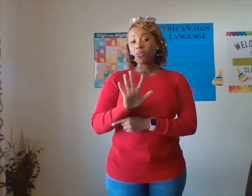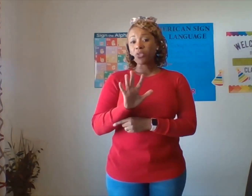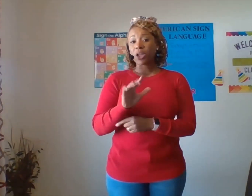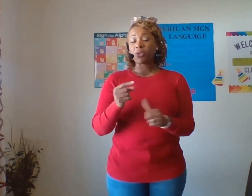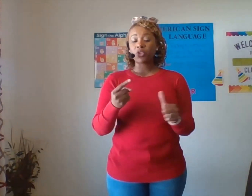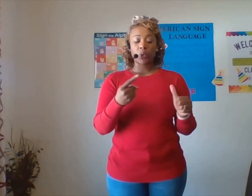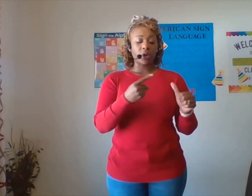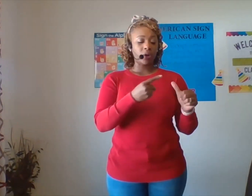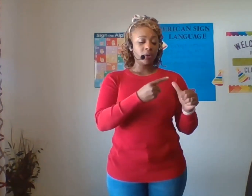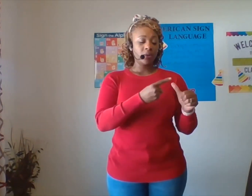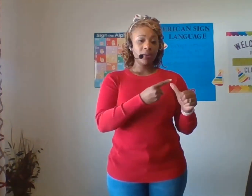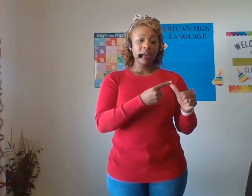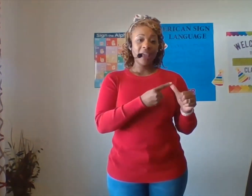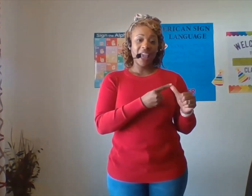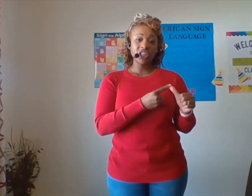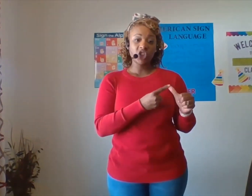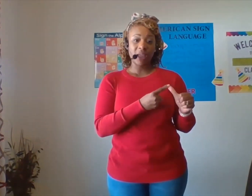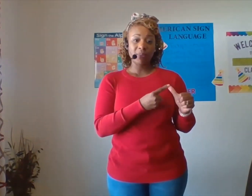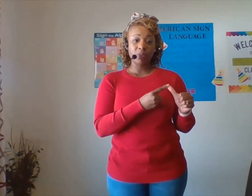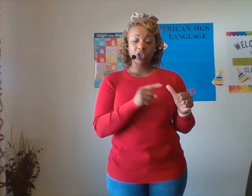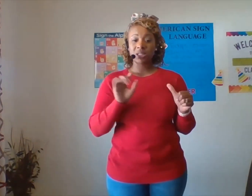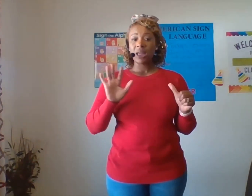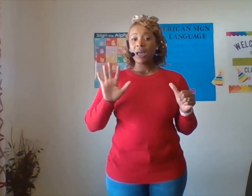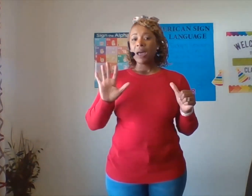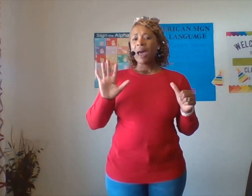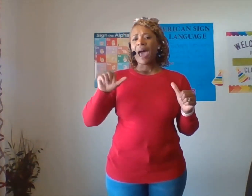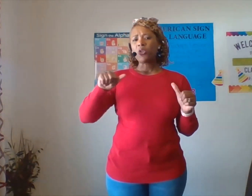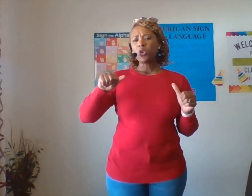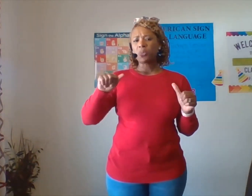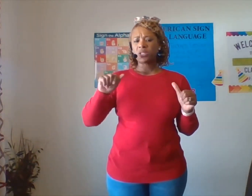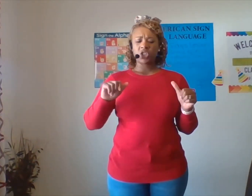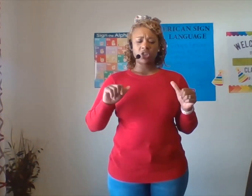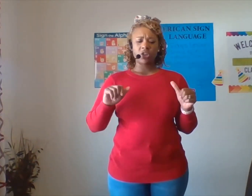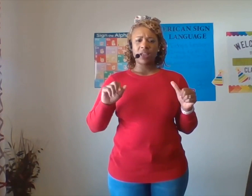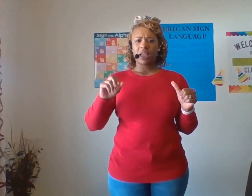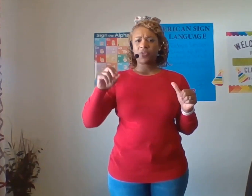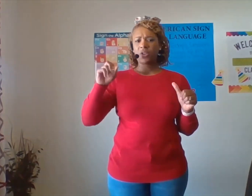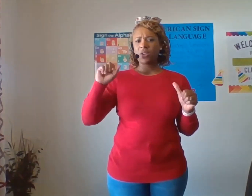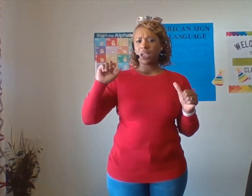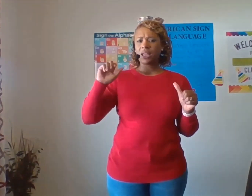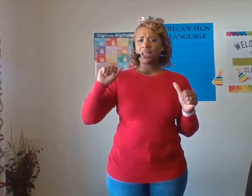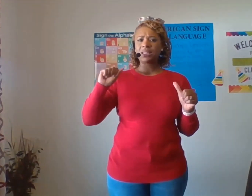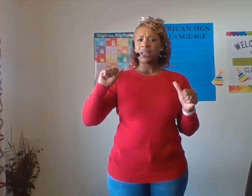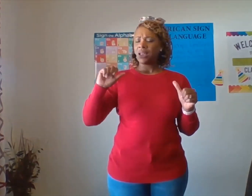parameters were handshape which is how you position your hand if your hand is a